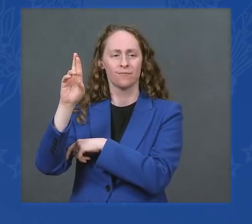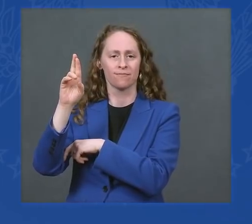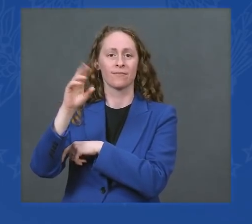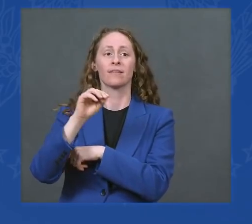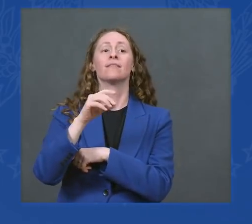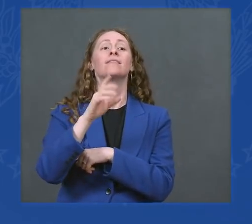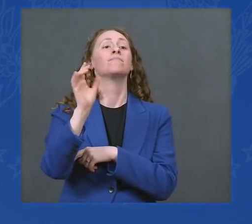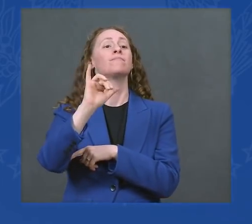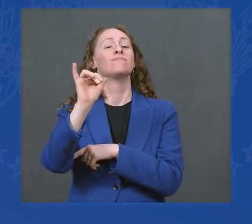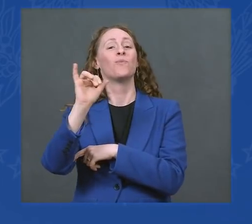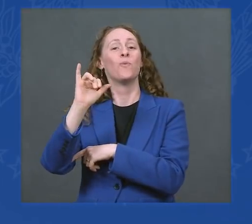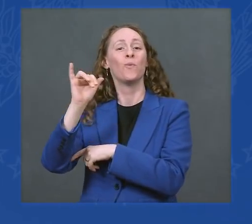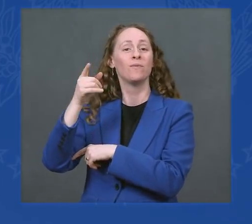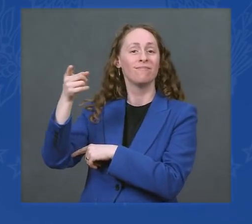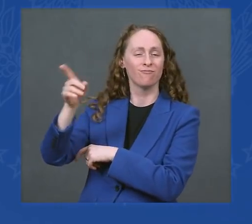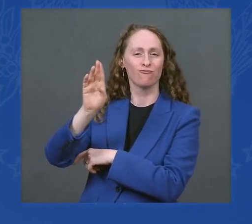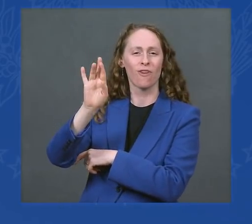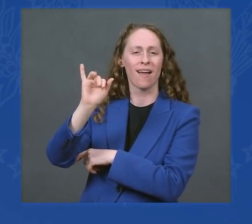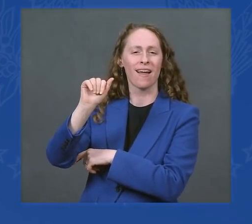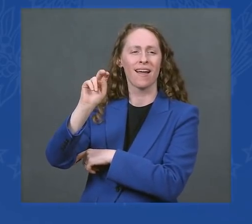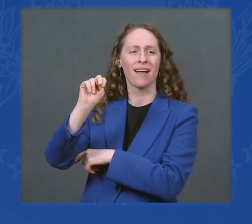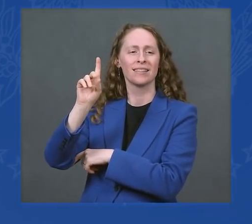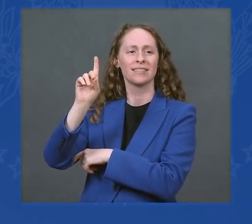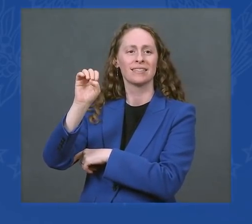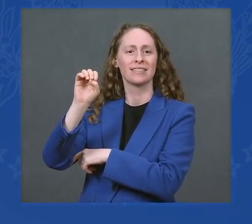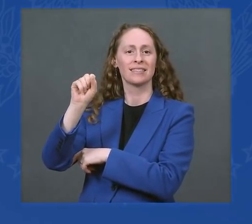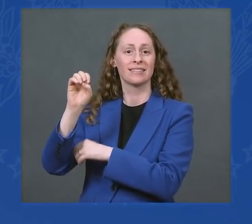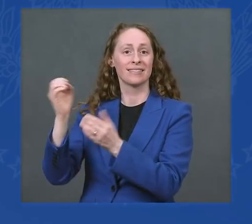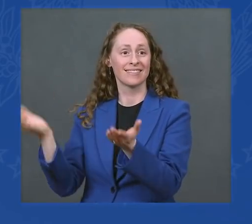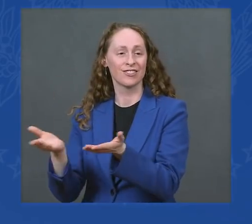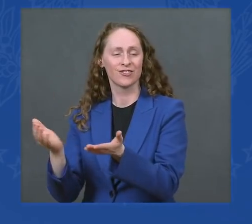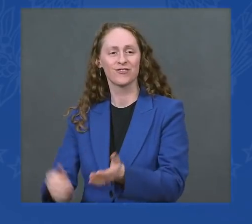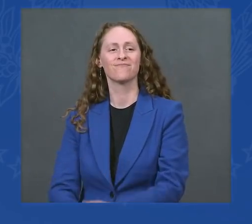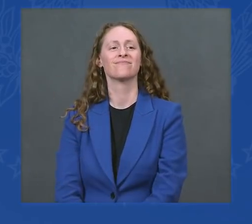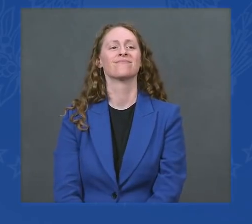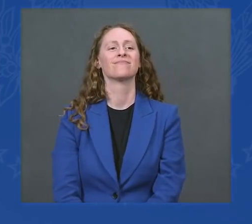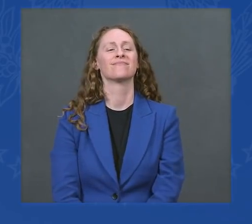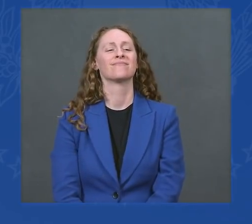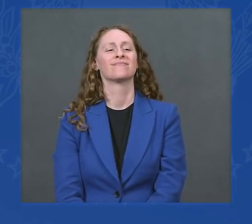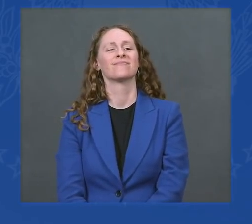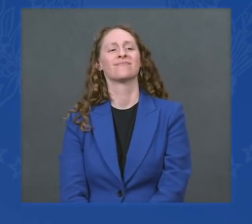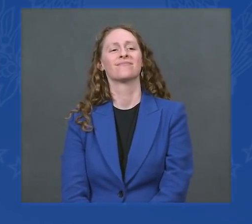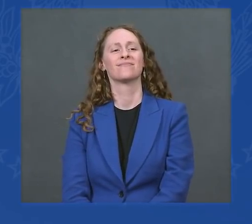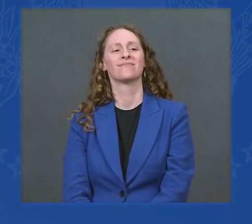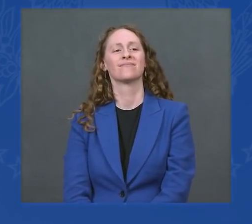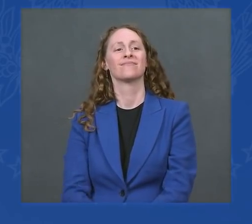Celeste Drake, from as the director of our Made in America program. And we have Mitch Landrieu,